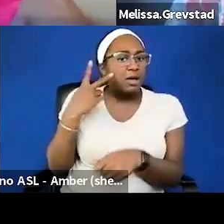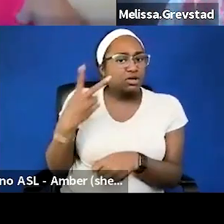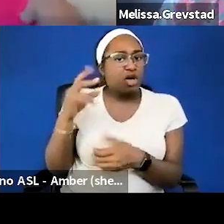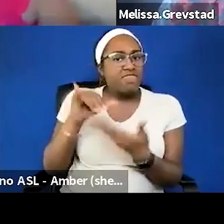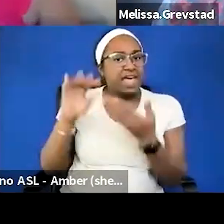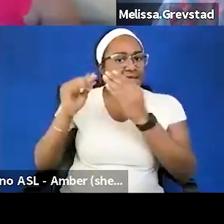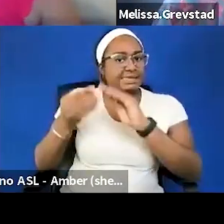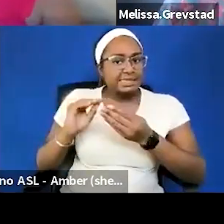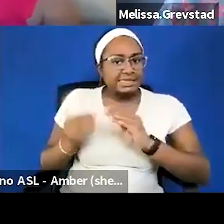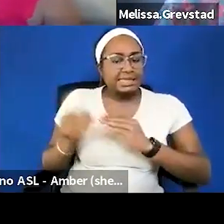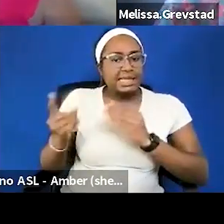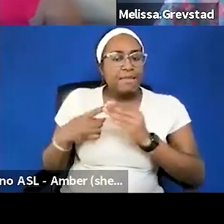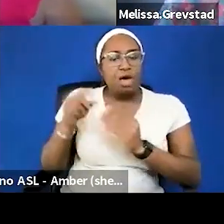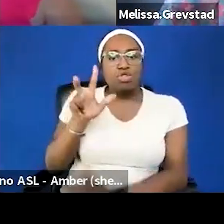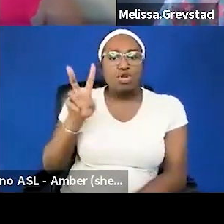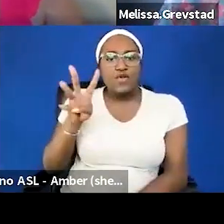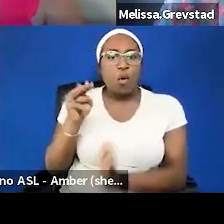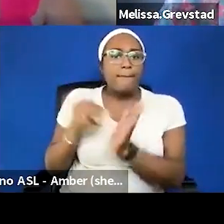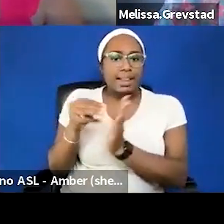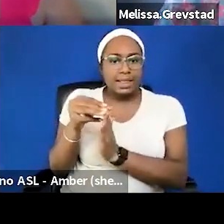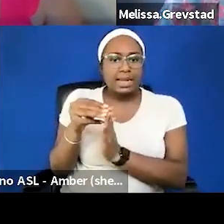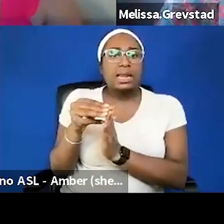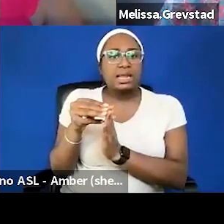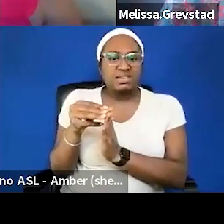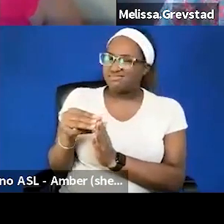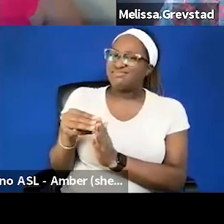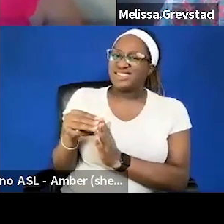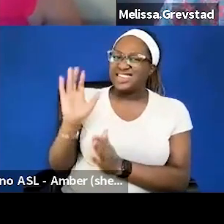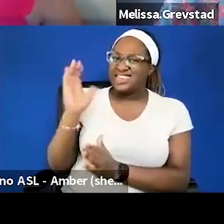about the 34 million and feeling like that seemed low based on my experience.